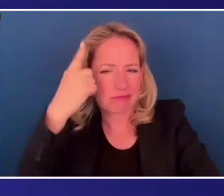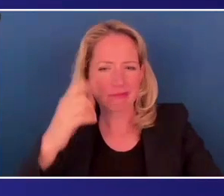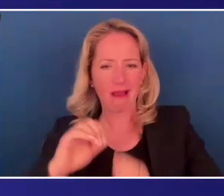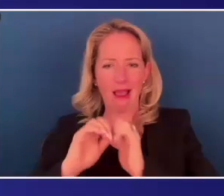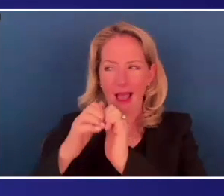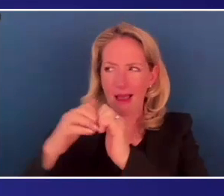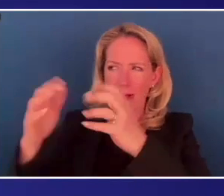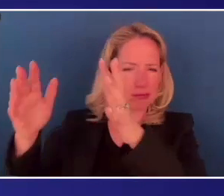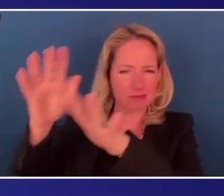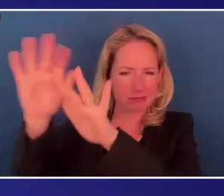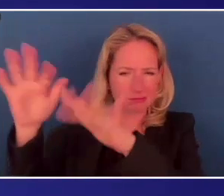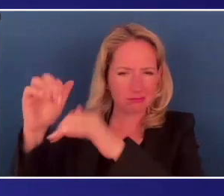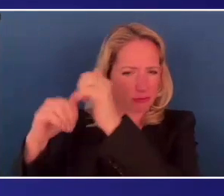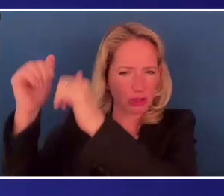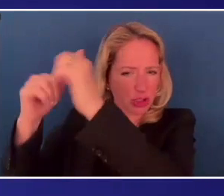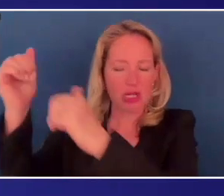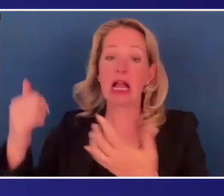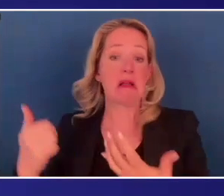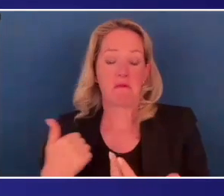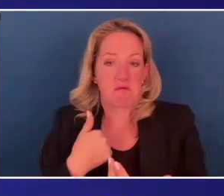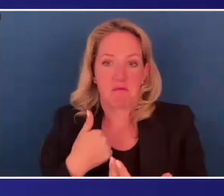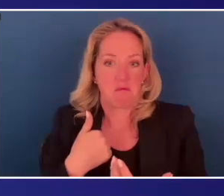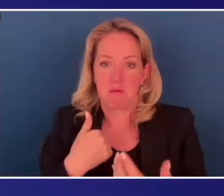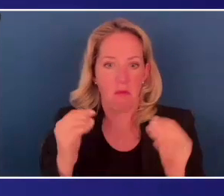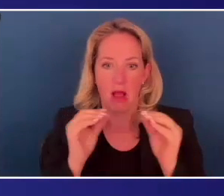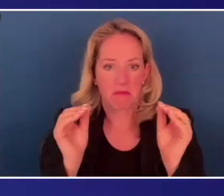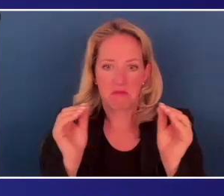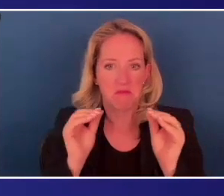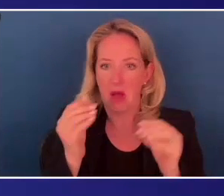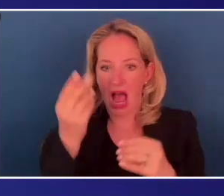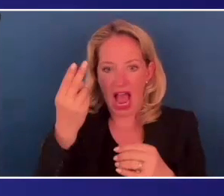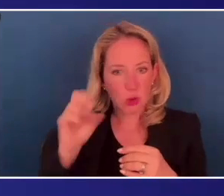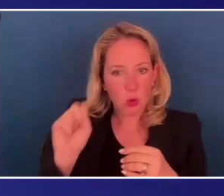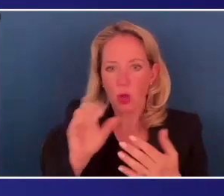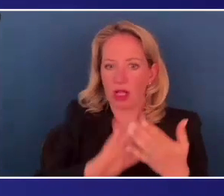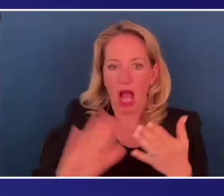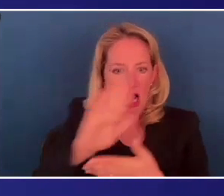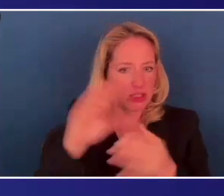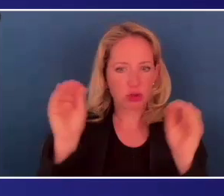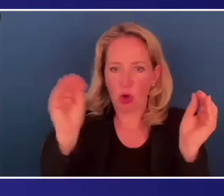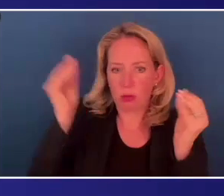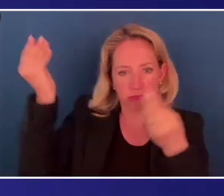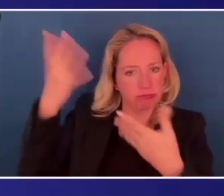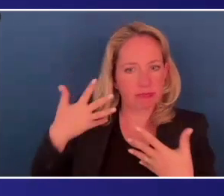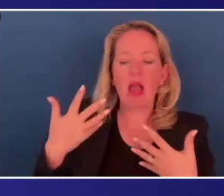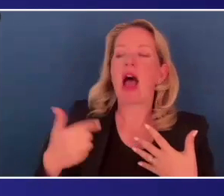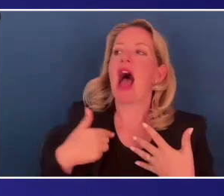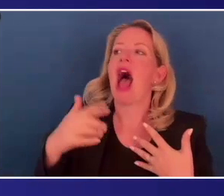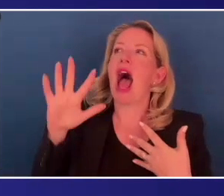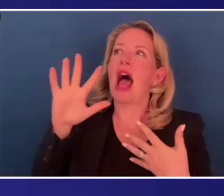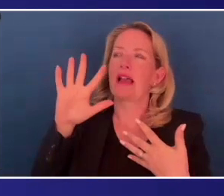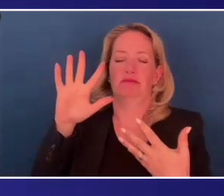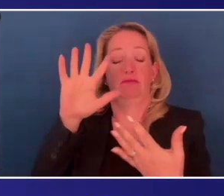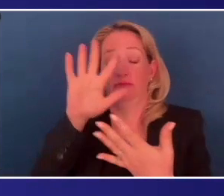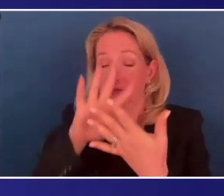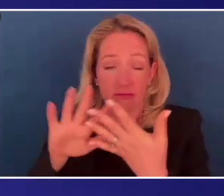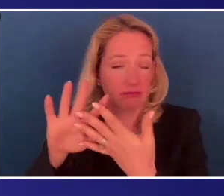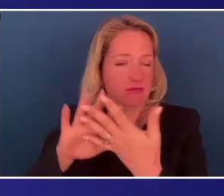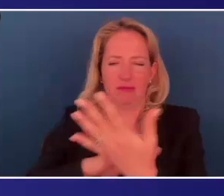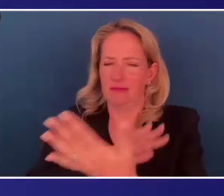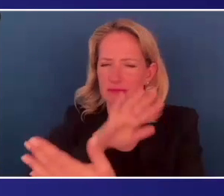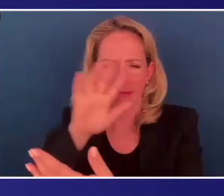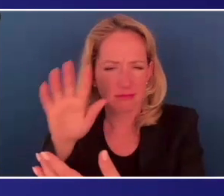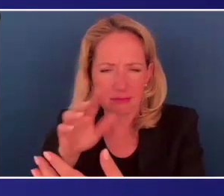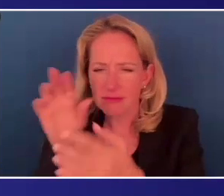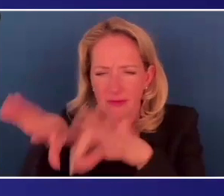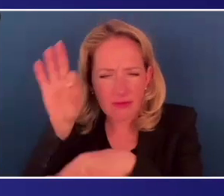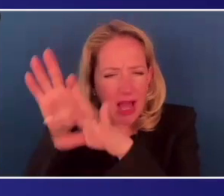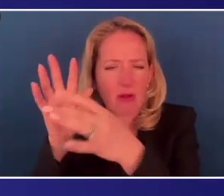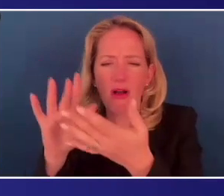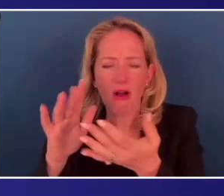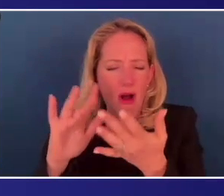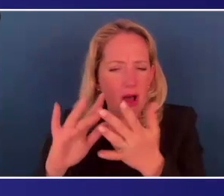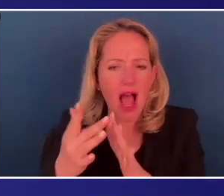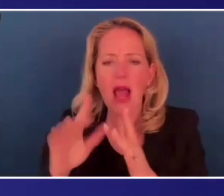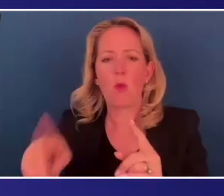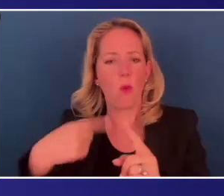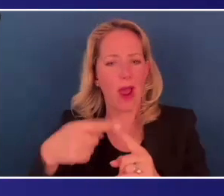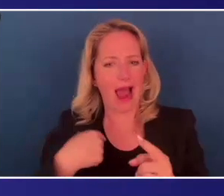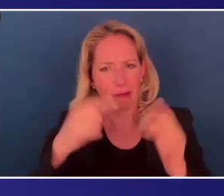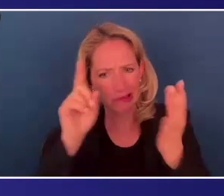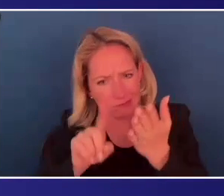It wasn't something that was brought up to me by anyone from high school or college. It was something that I vaguely bumped into one mind when I was looking for resources on student loan repayment plans after college graduation.